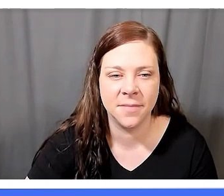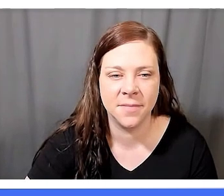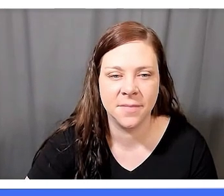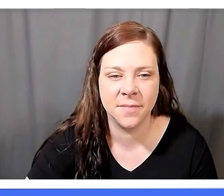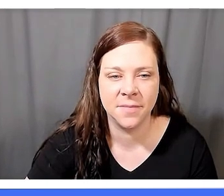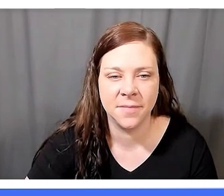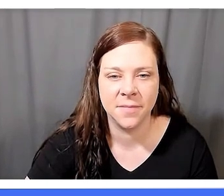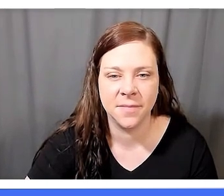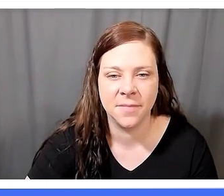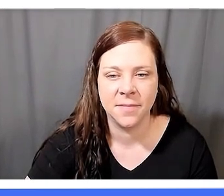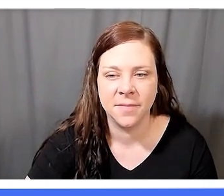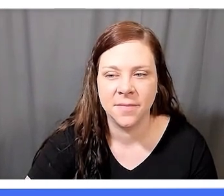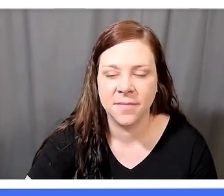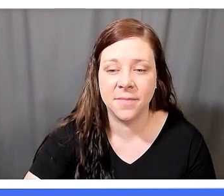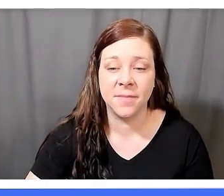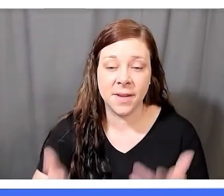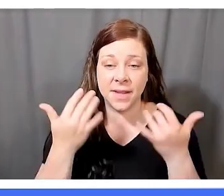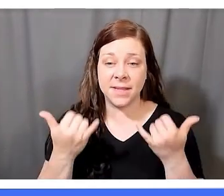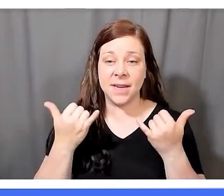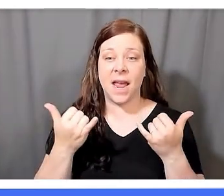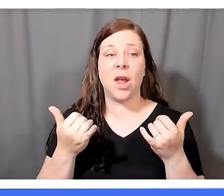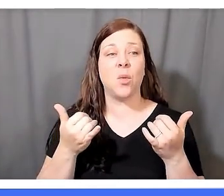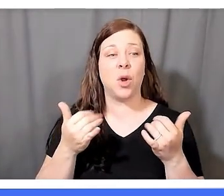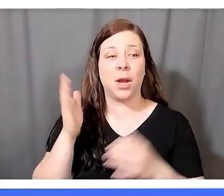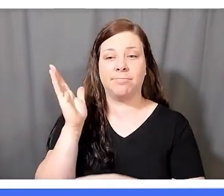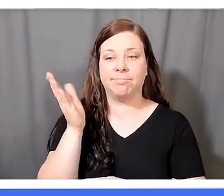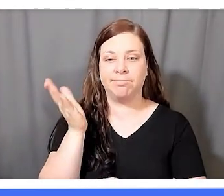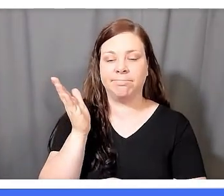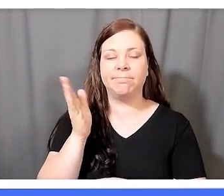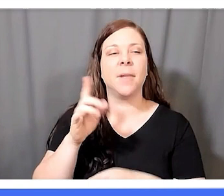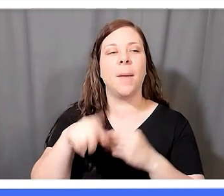Today, we're gonna talk about having equal access to assessments and what that looks